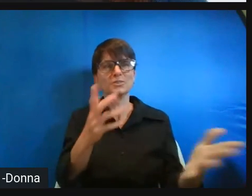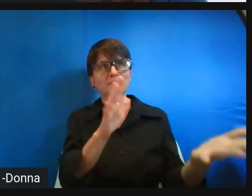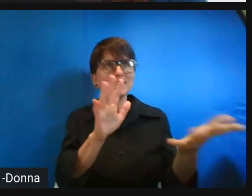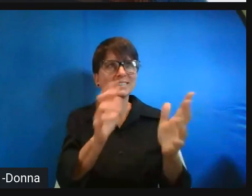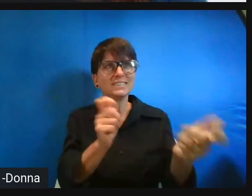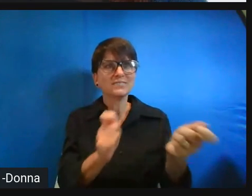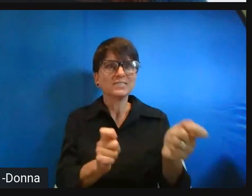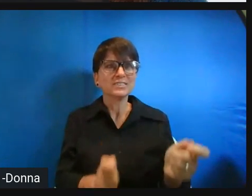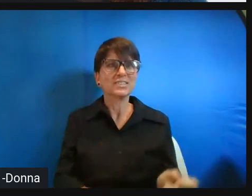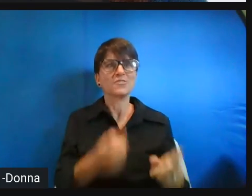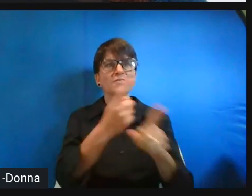Yes.